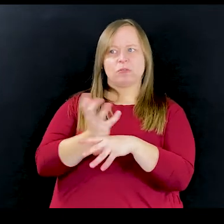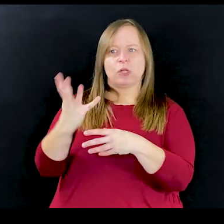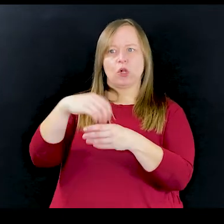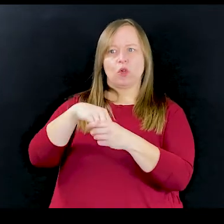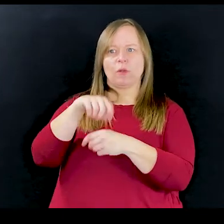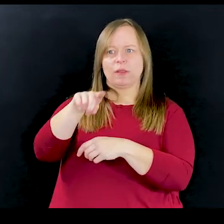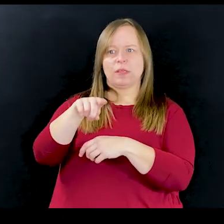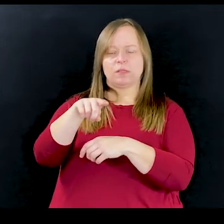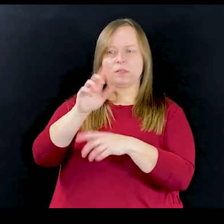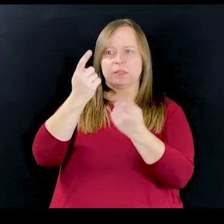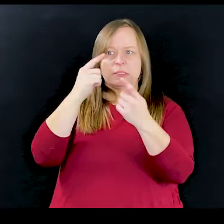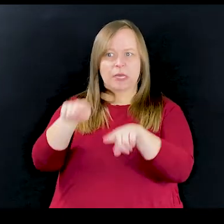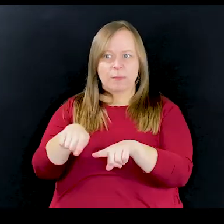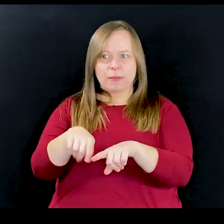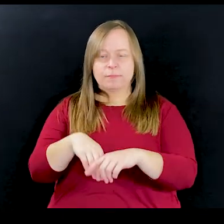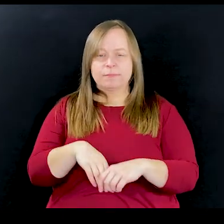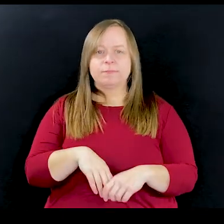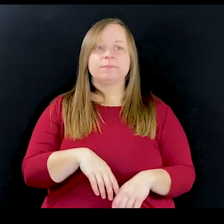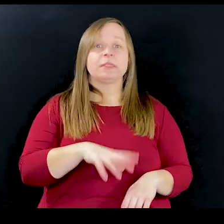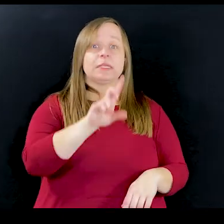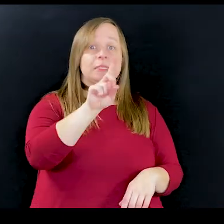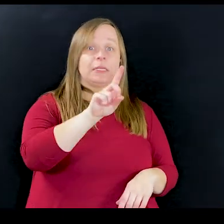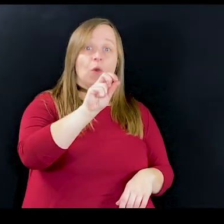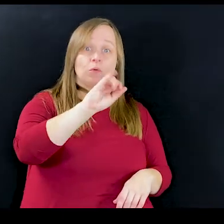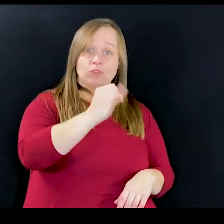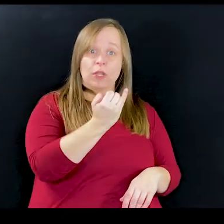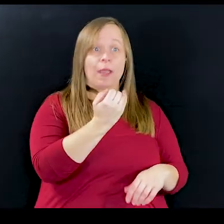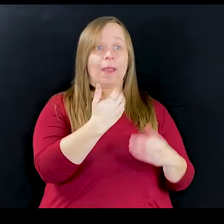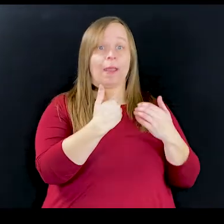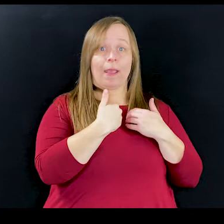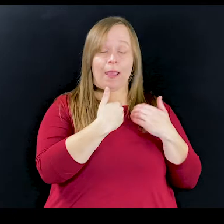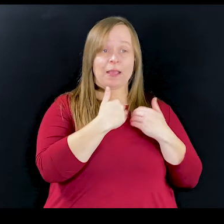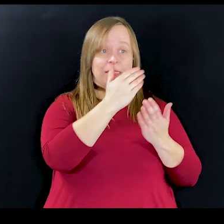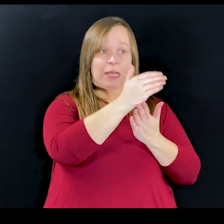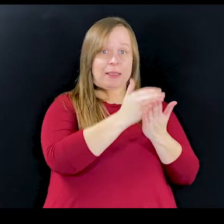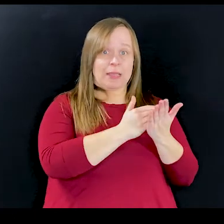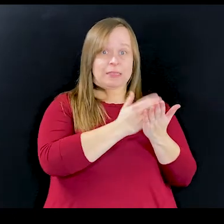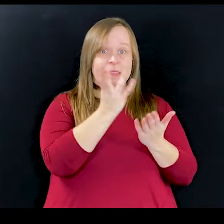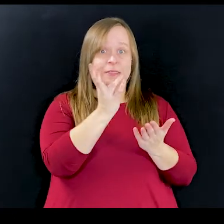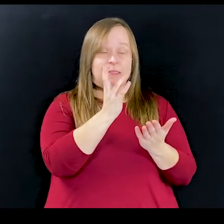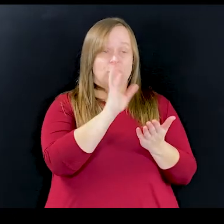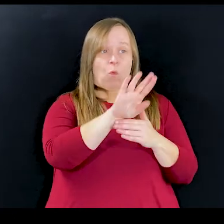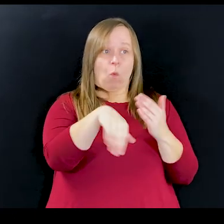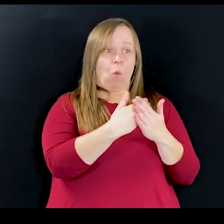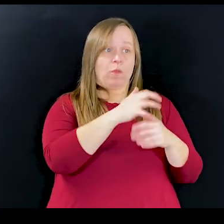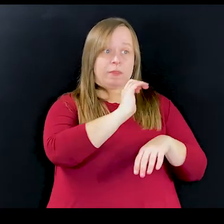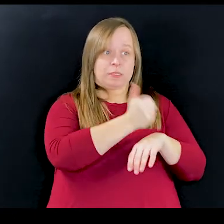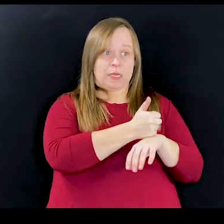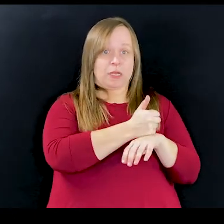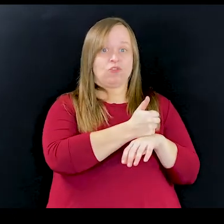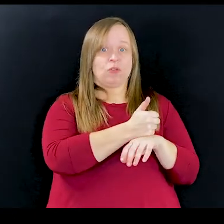that are included in the settlement? The Department of Justice has a list of all the stations that